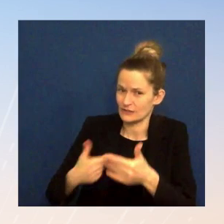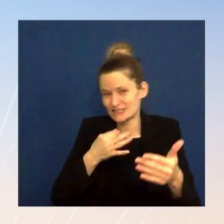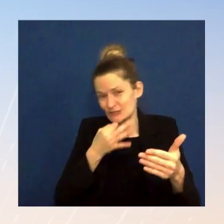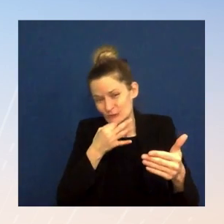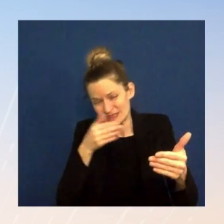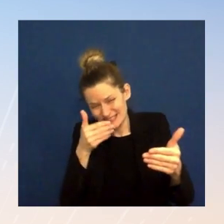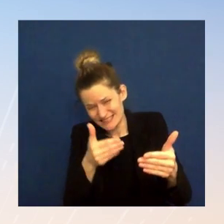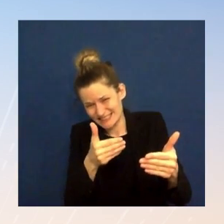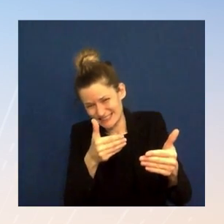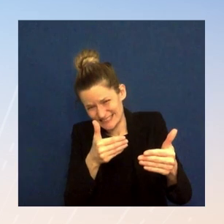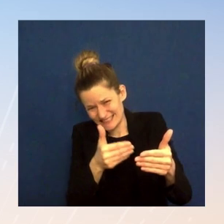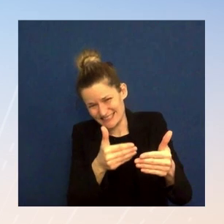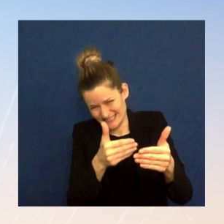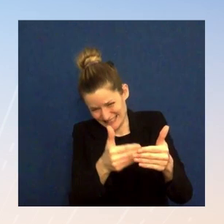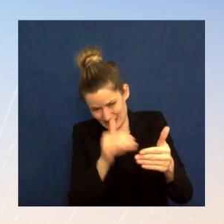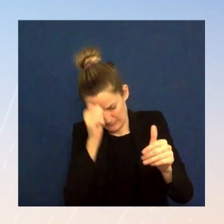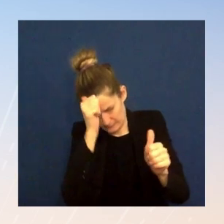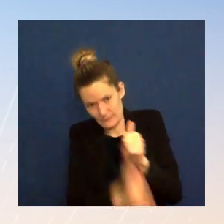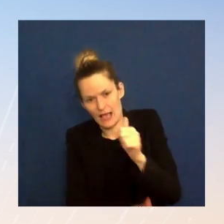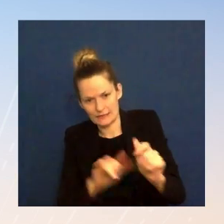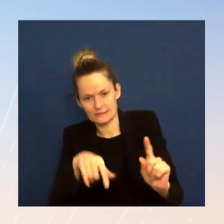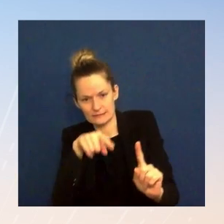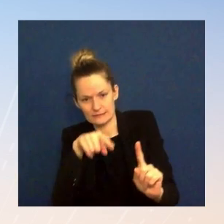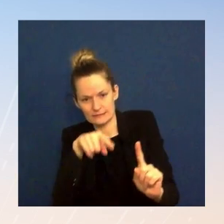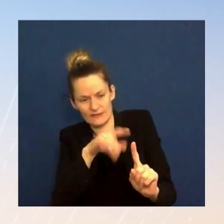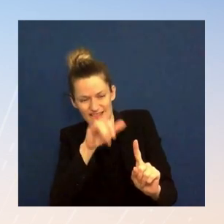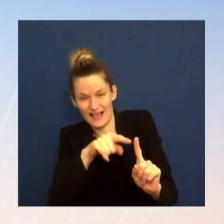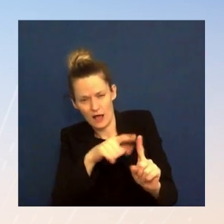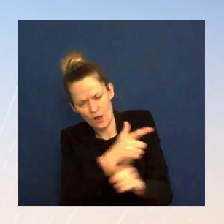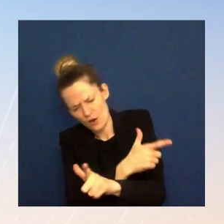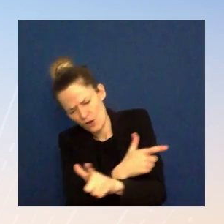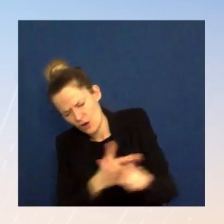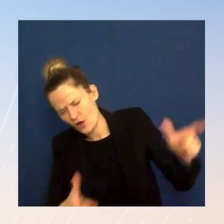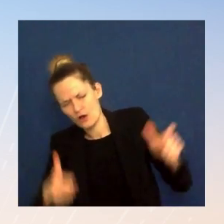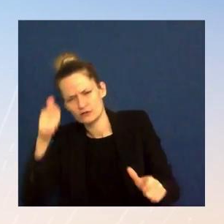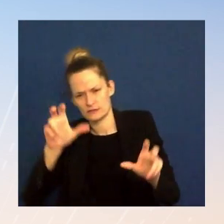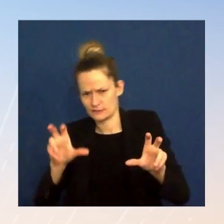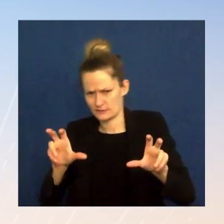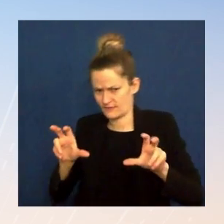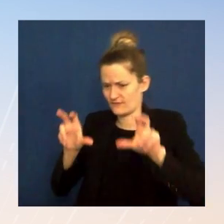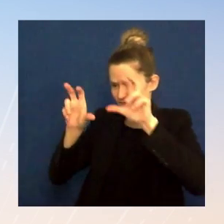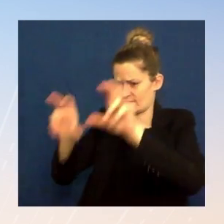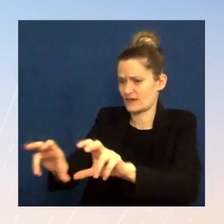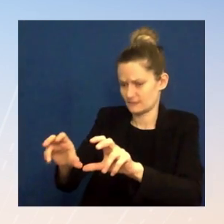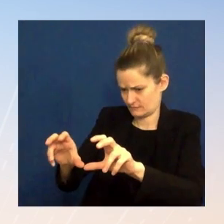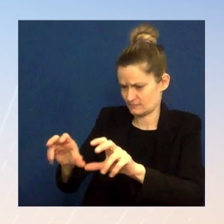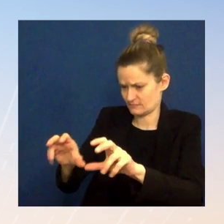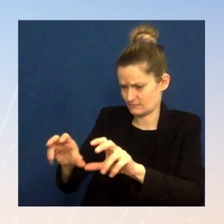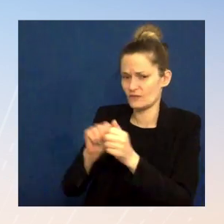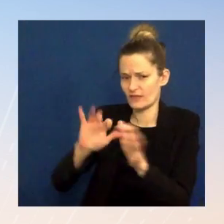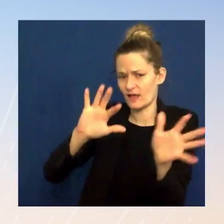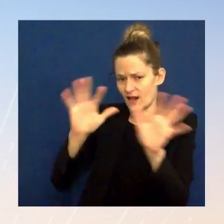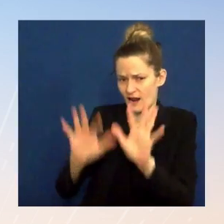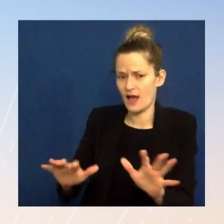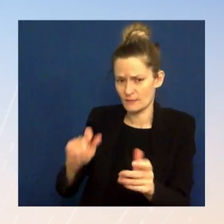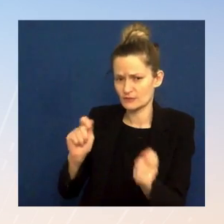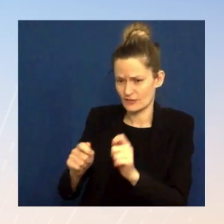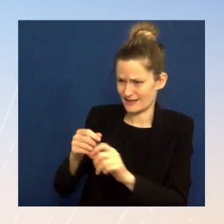that is the largest investment in addressing the climate crisis in history. And, of course, global leaders take note of that, too. The Press: And is there --